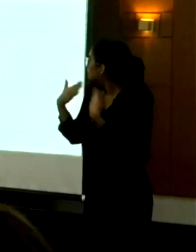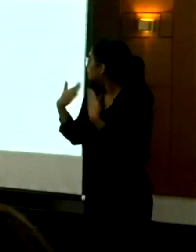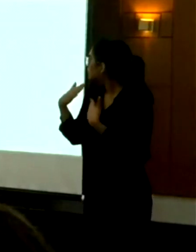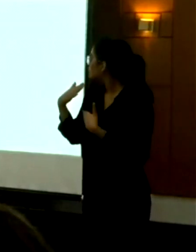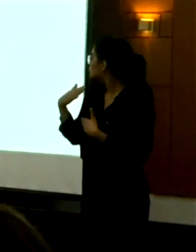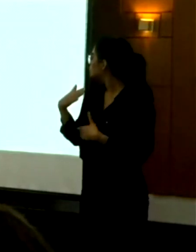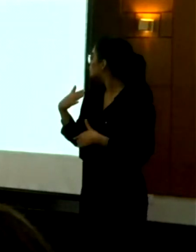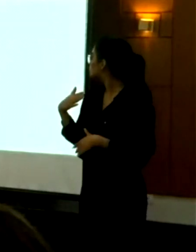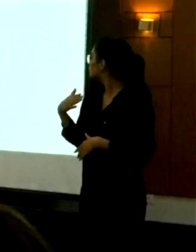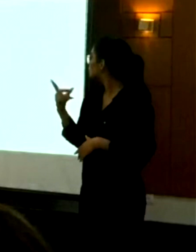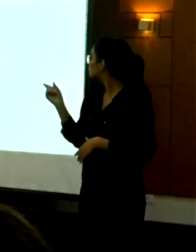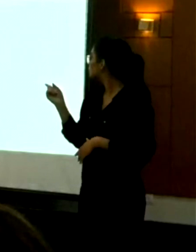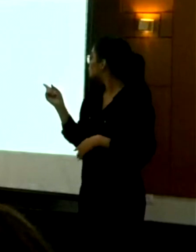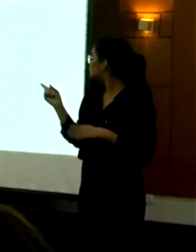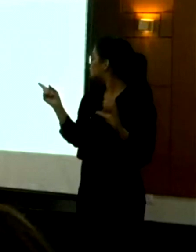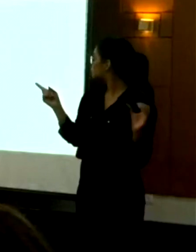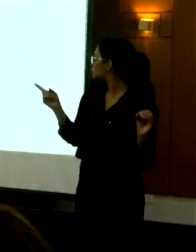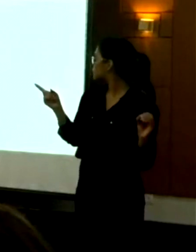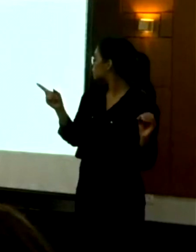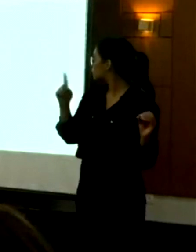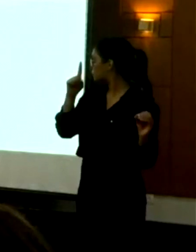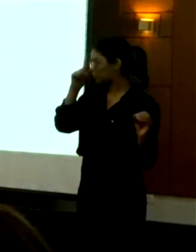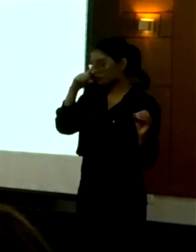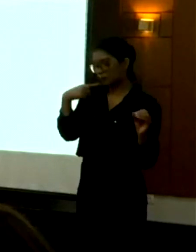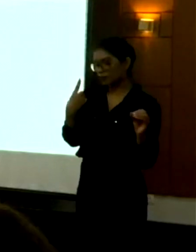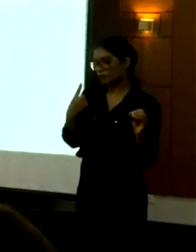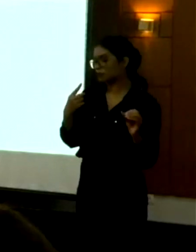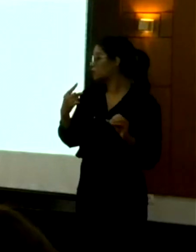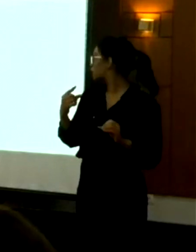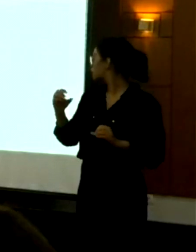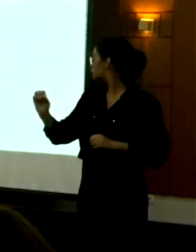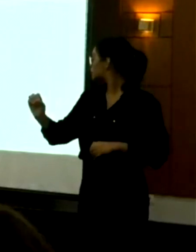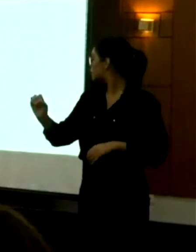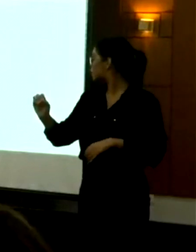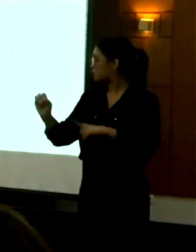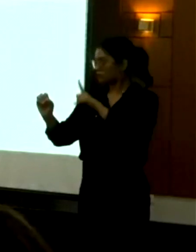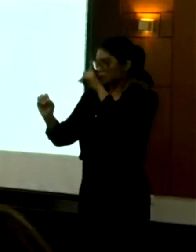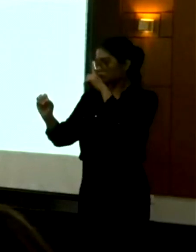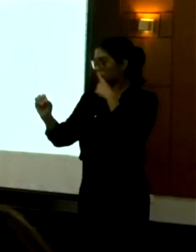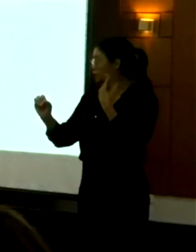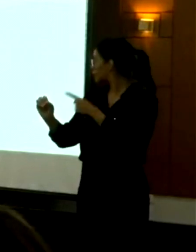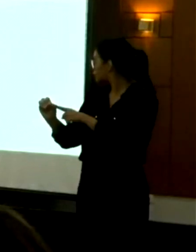yellow is zero and the reddest is practically one degree